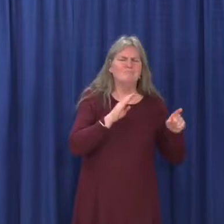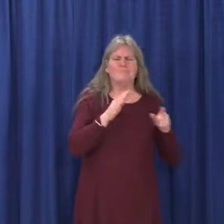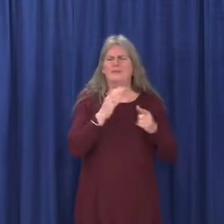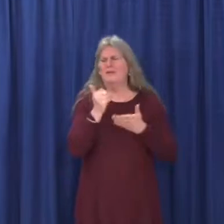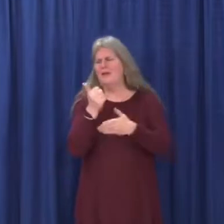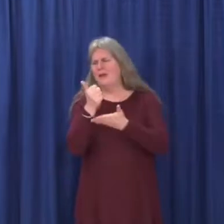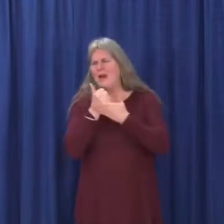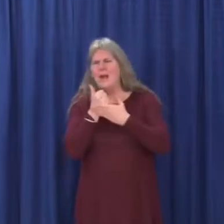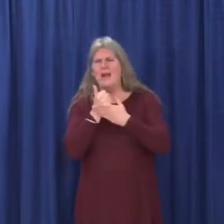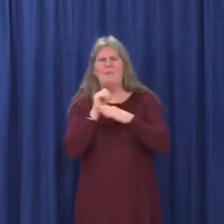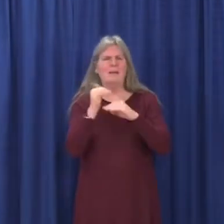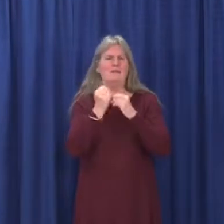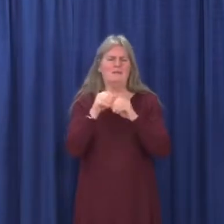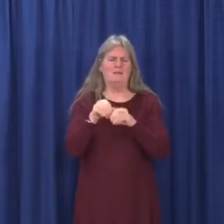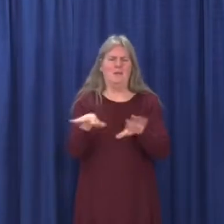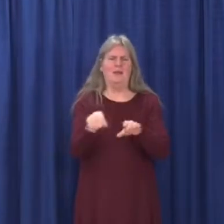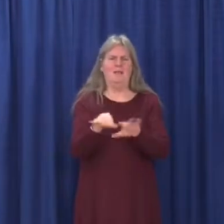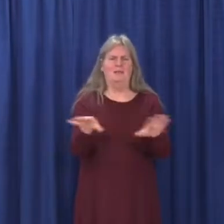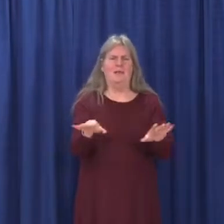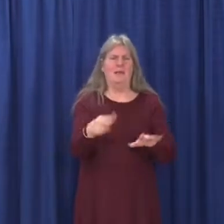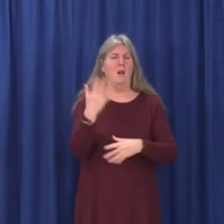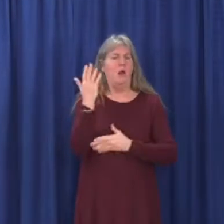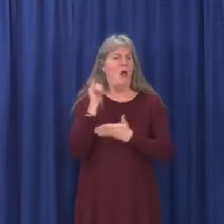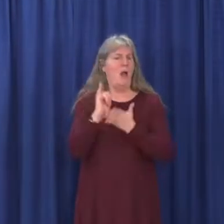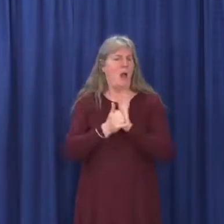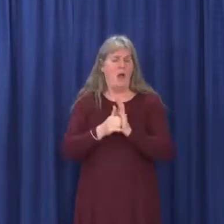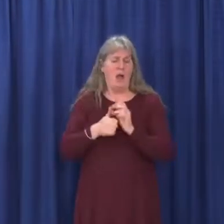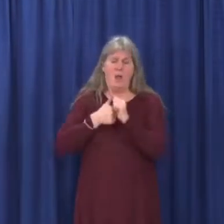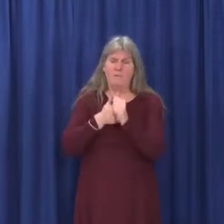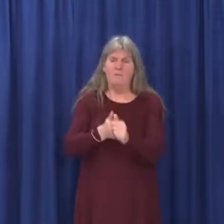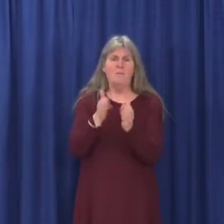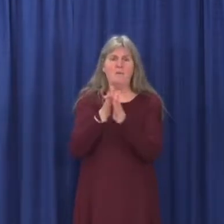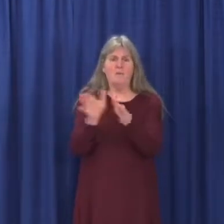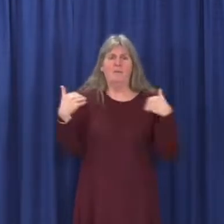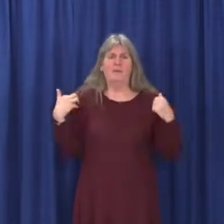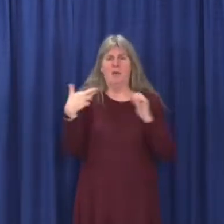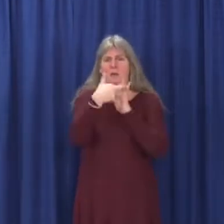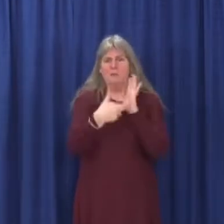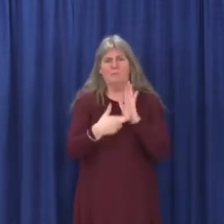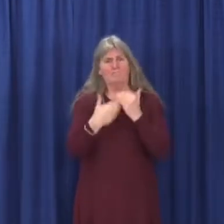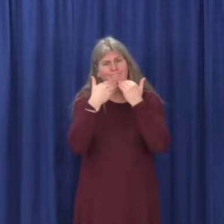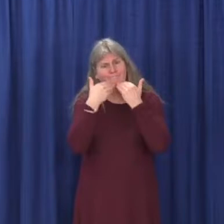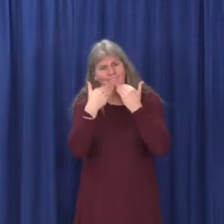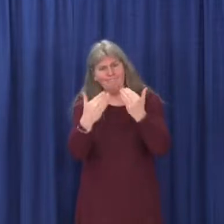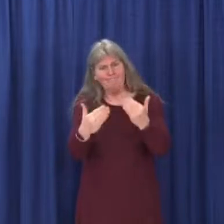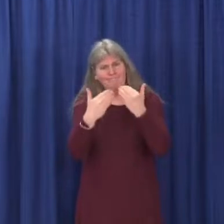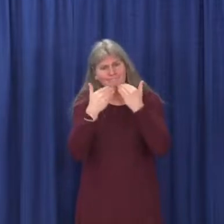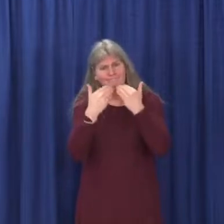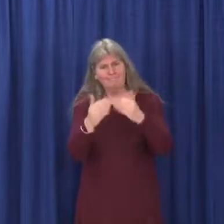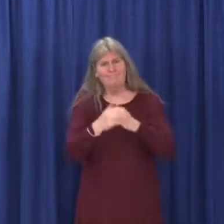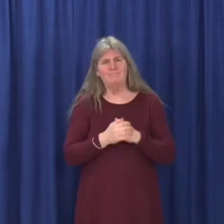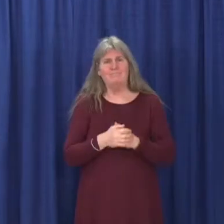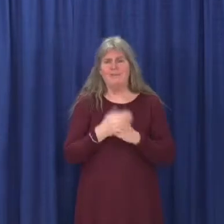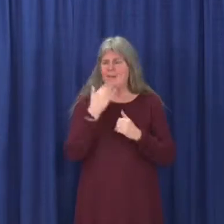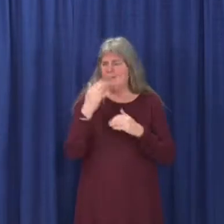of COVID-19 by following public health measures, and I also want to thank each individual for doing their part,